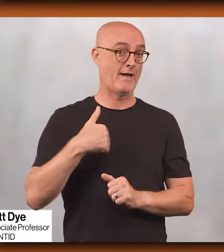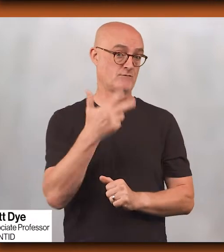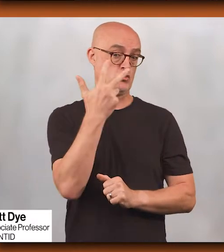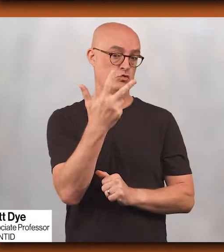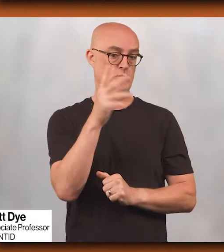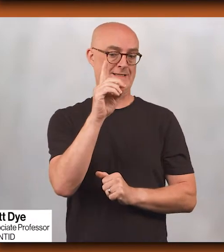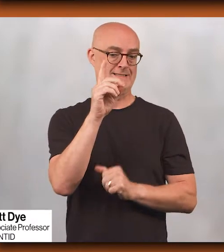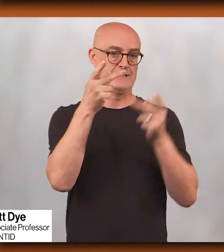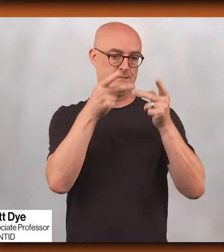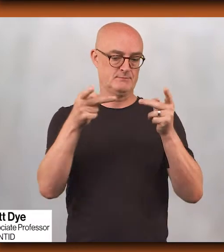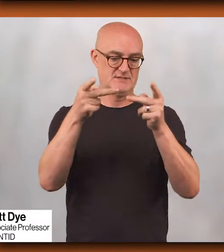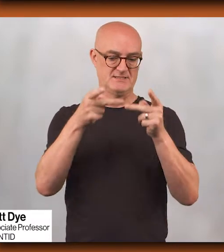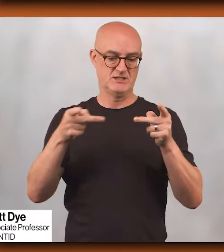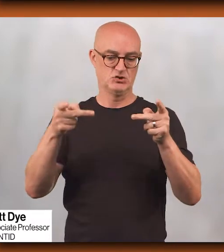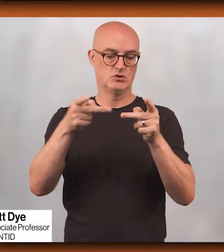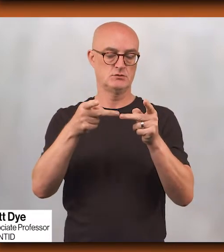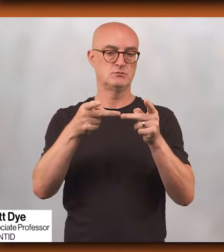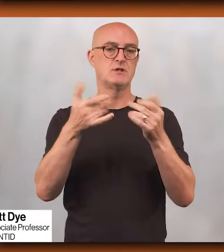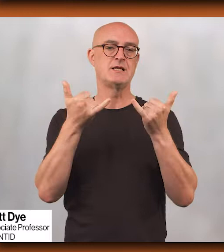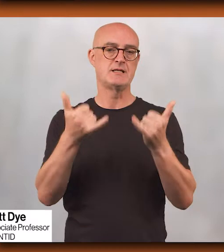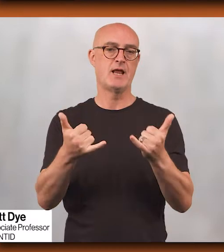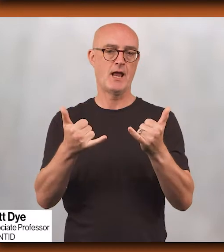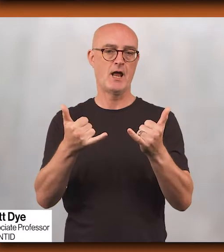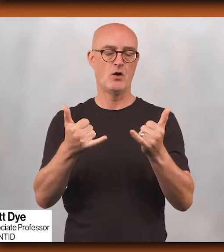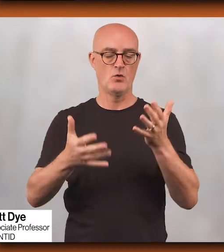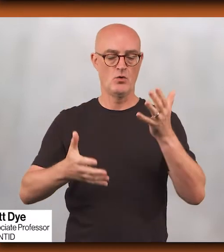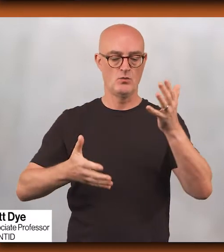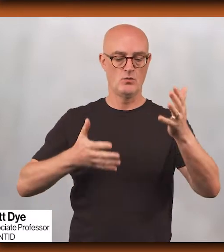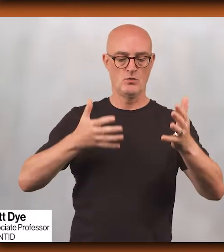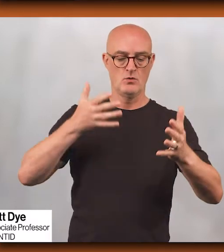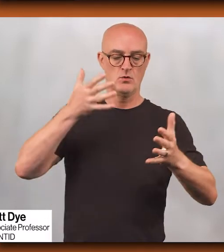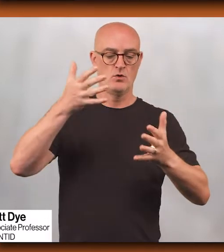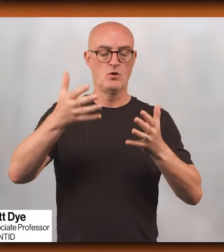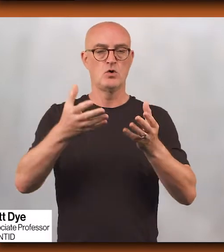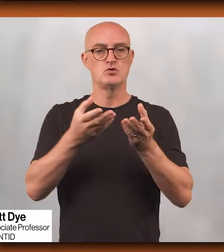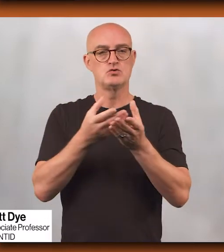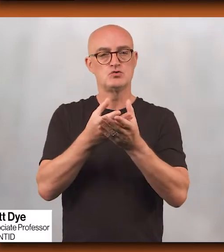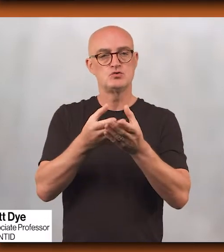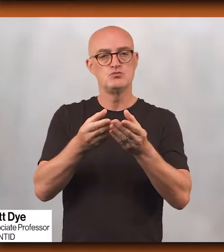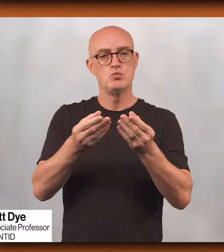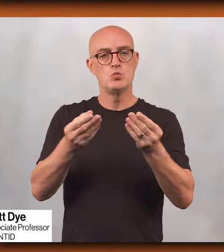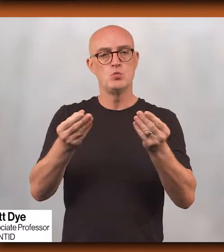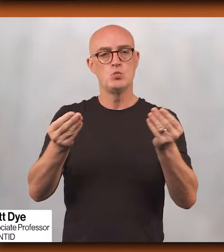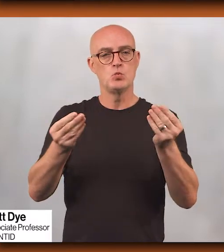Once we have these 3D positions, we smooth the trajectories to remove jitter and noise,